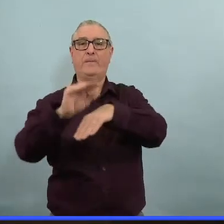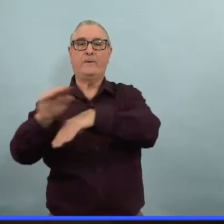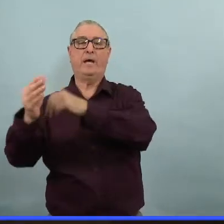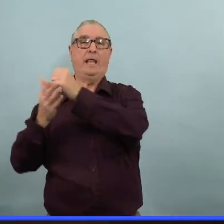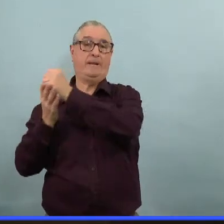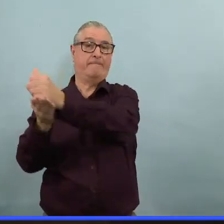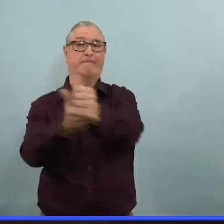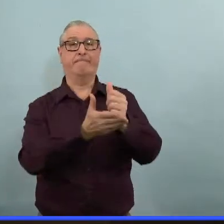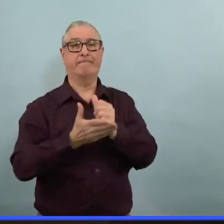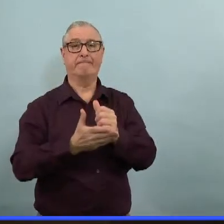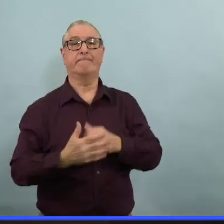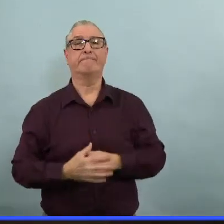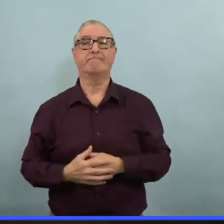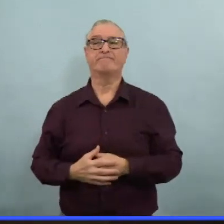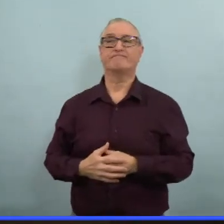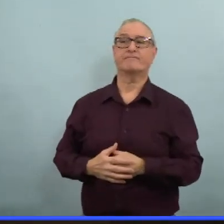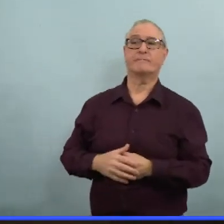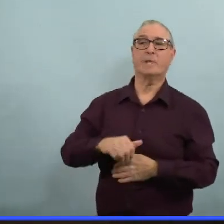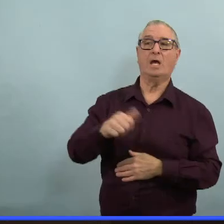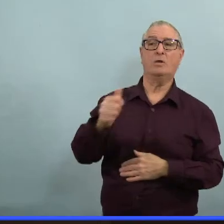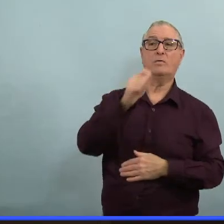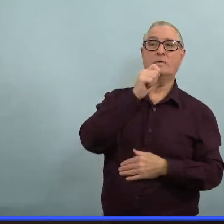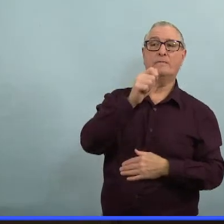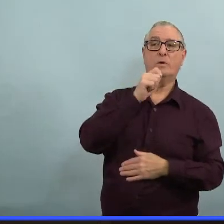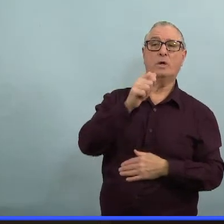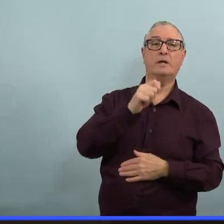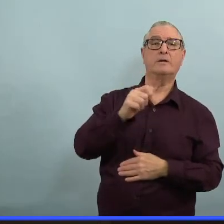and last week when we asked well you know you had declared them as assets and then